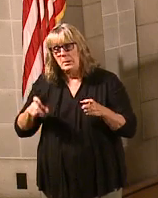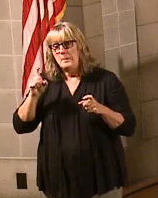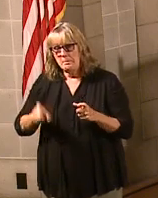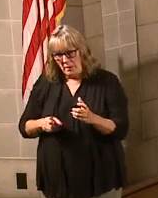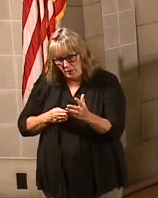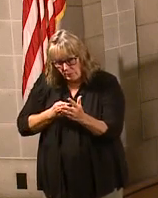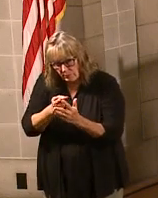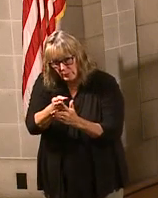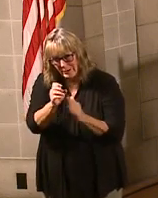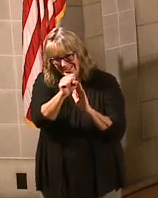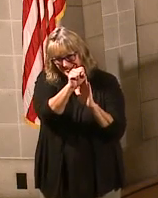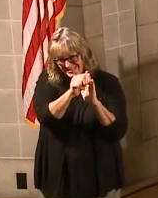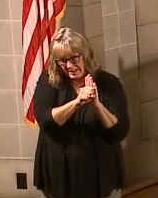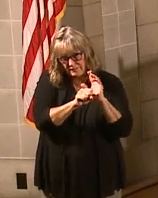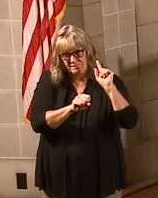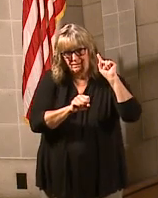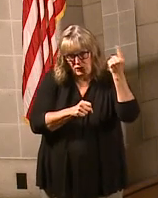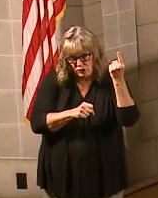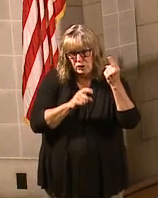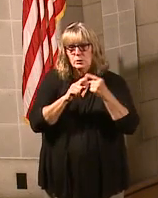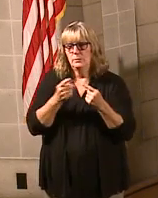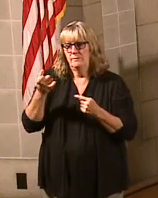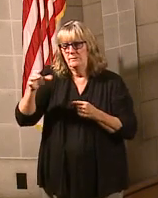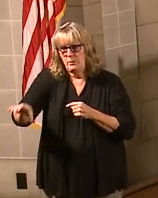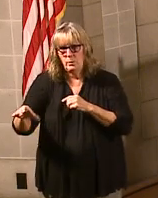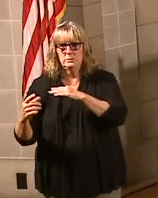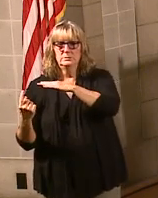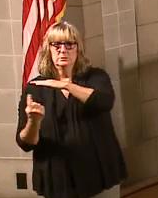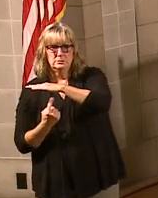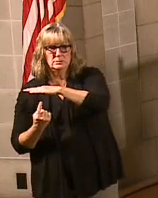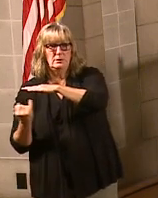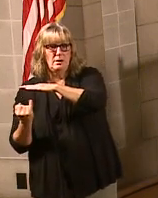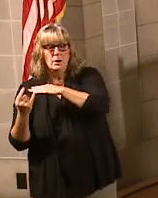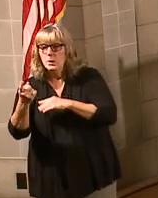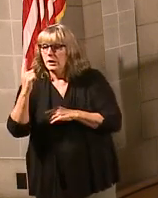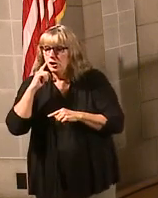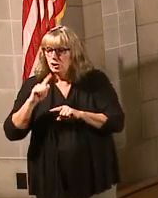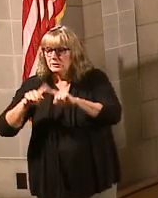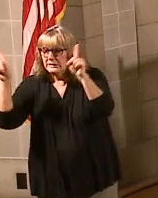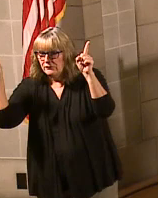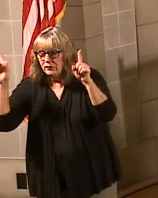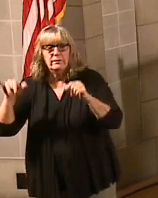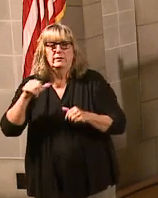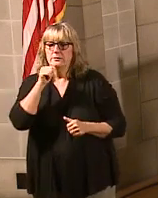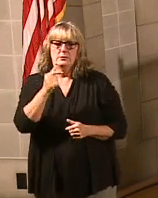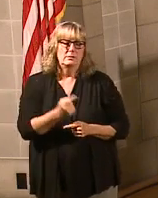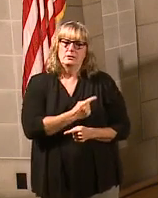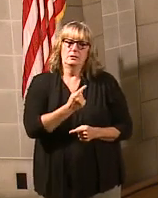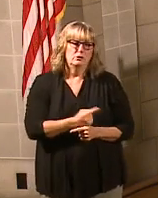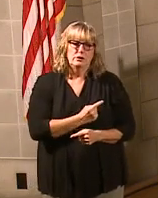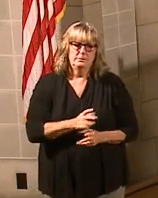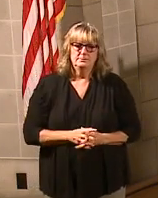BOARDS OUT THERE, JUST TO BE CLEAR, THE DOUGLAS COUNTY HEALTH